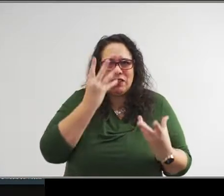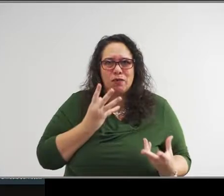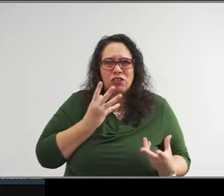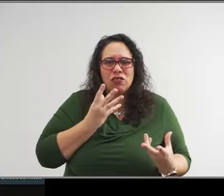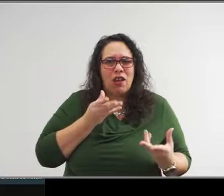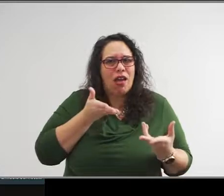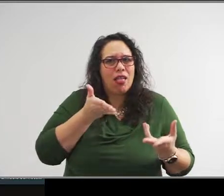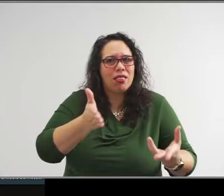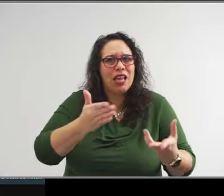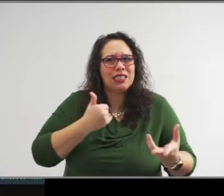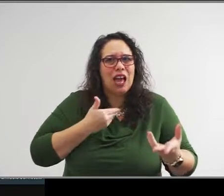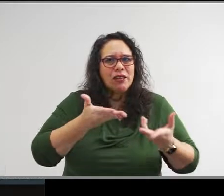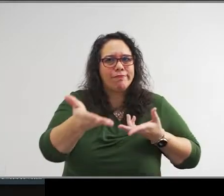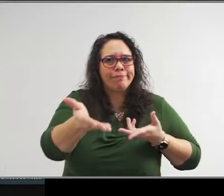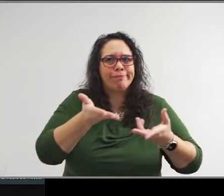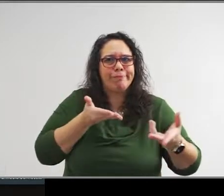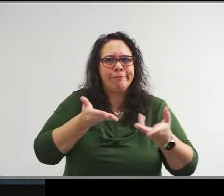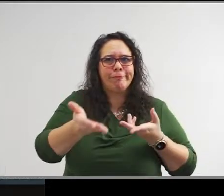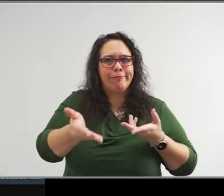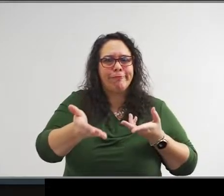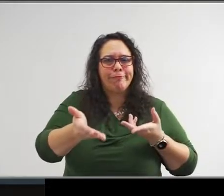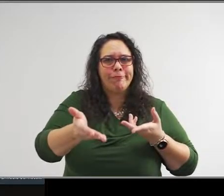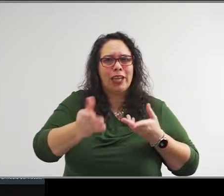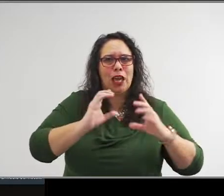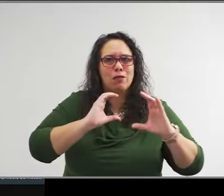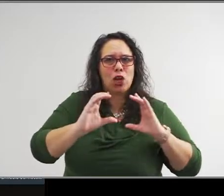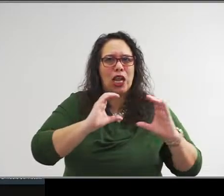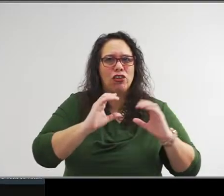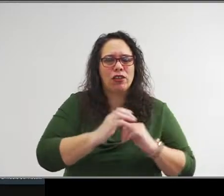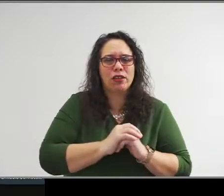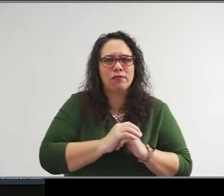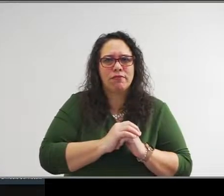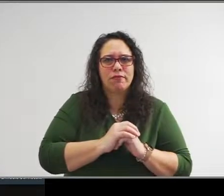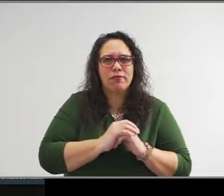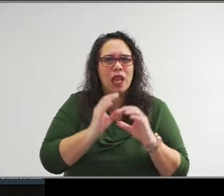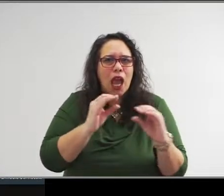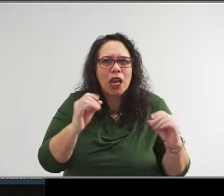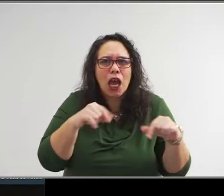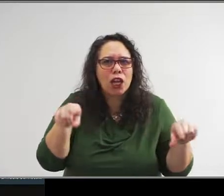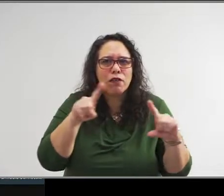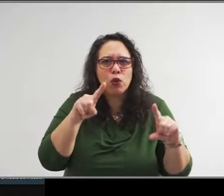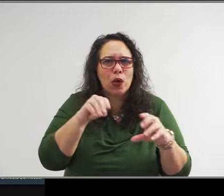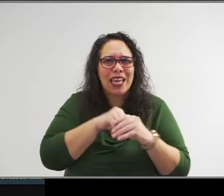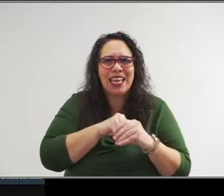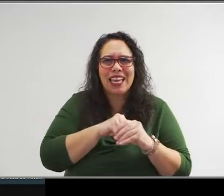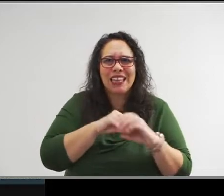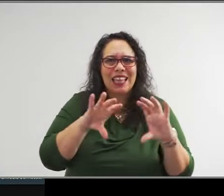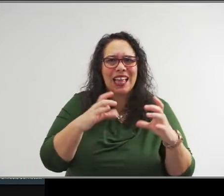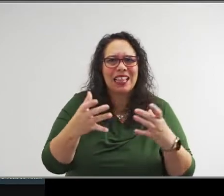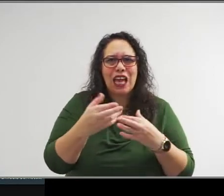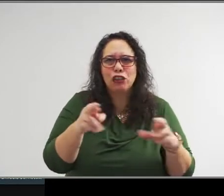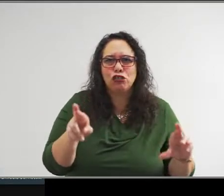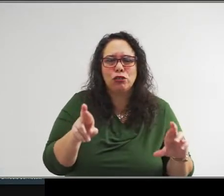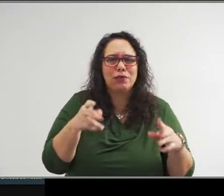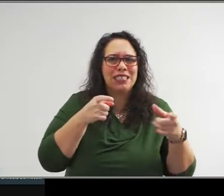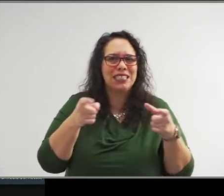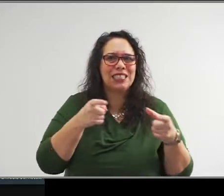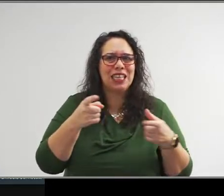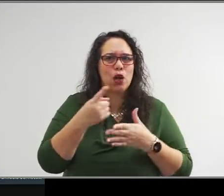None of you have been in the classroom dealing with what we are dealing with,